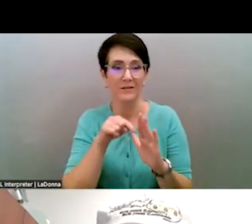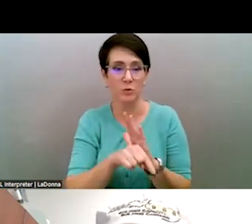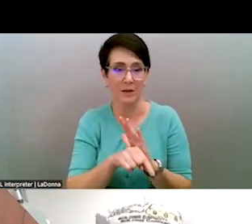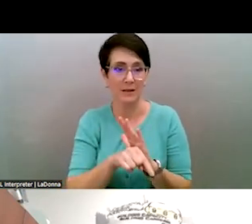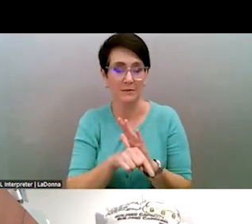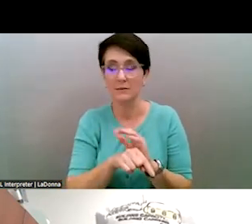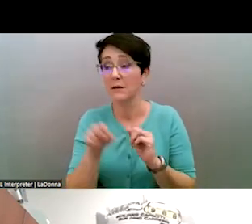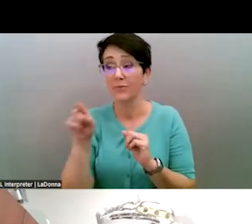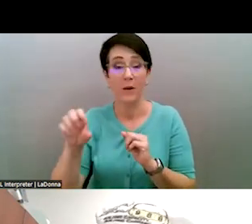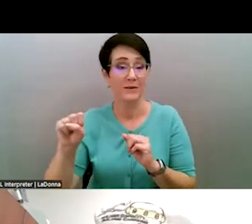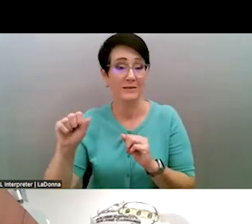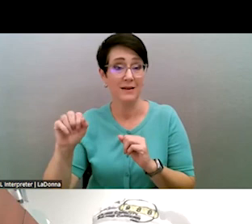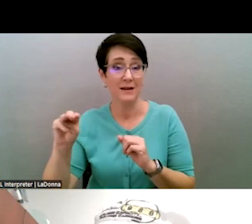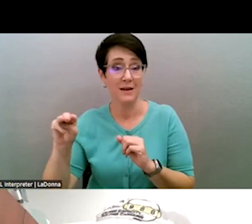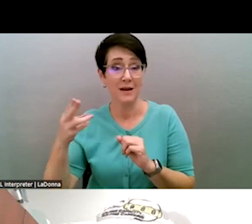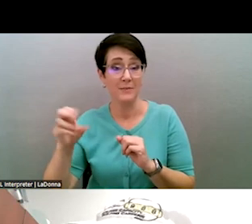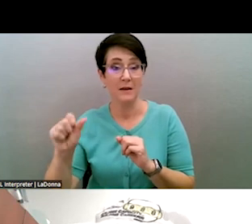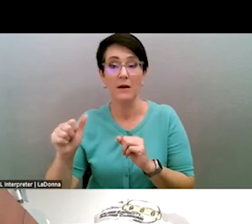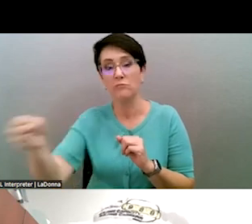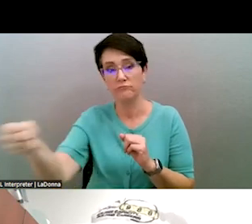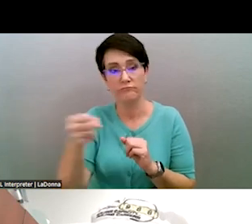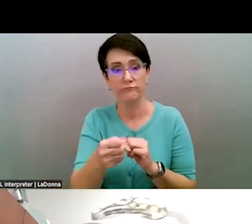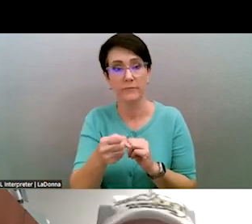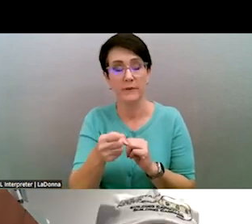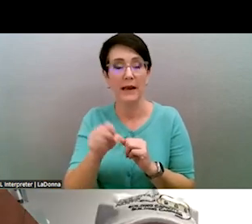SUBJECT MATTER EXPERTS. WHICH WAS OF GREAT VALUE.